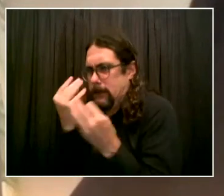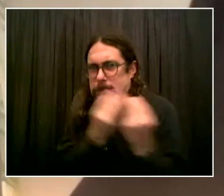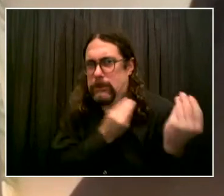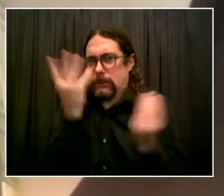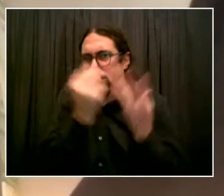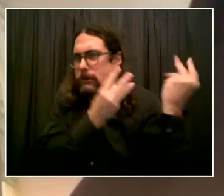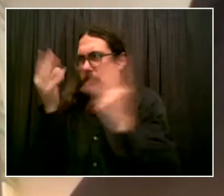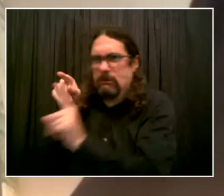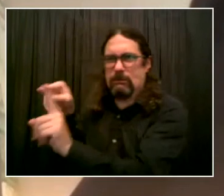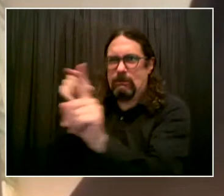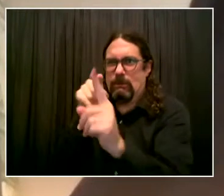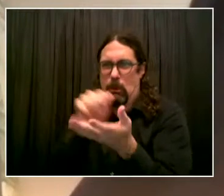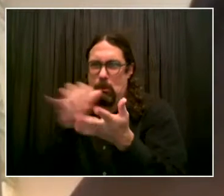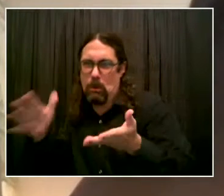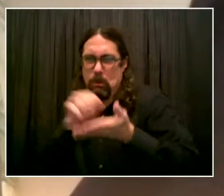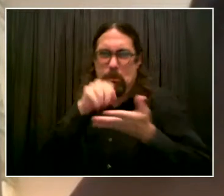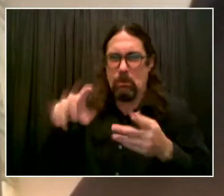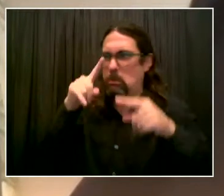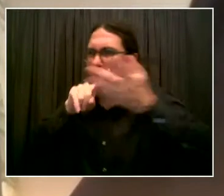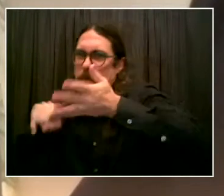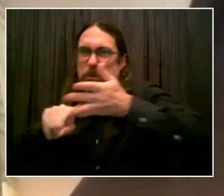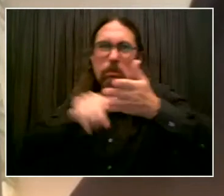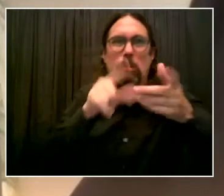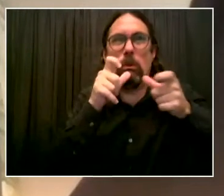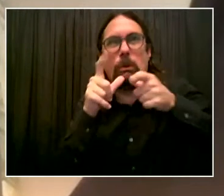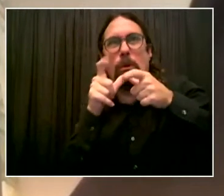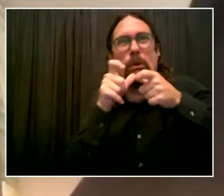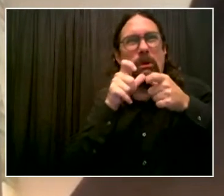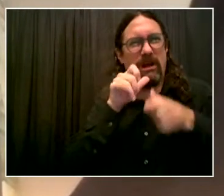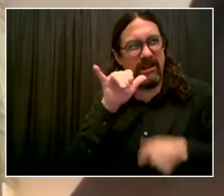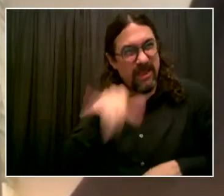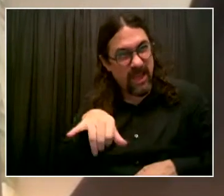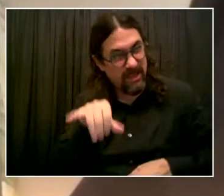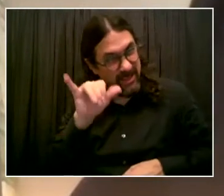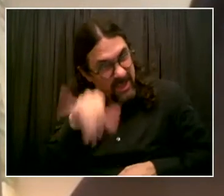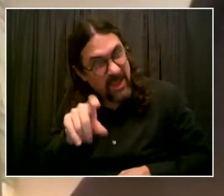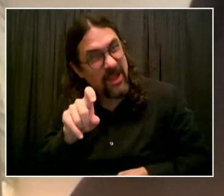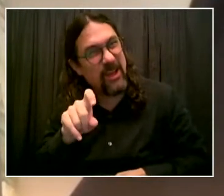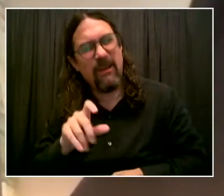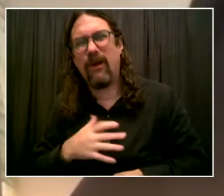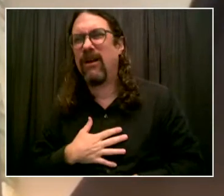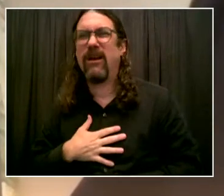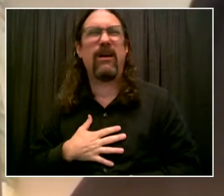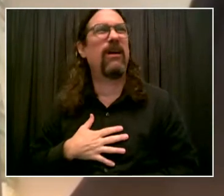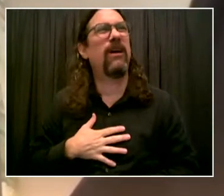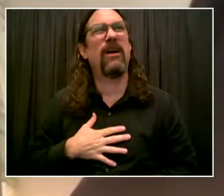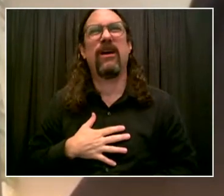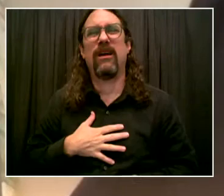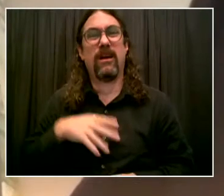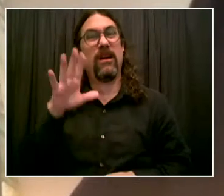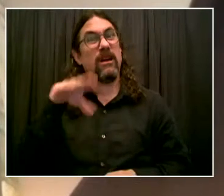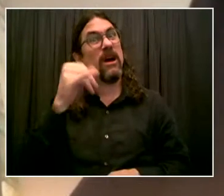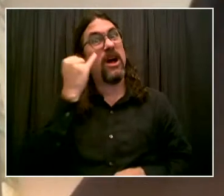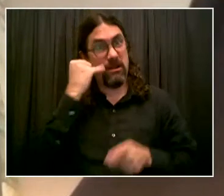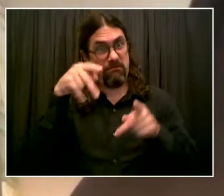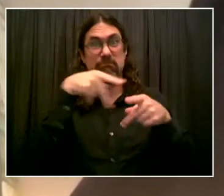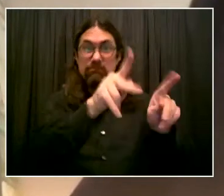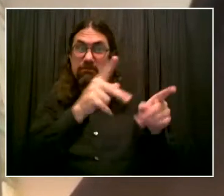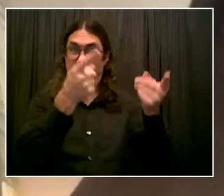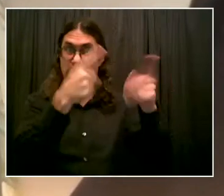ACTUALLY SEEING IN LAW. THE RAMIFICATIONS FOR THE REST OF THE COUNTRY AND